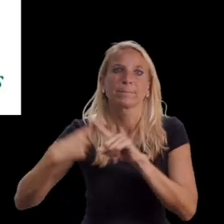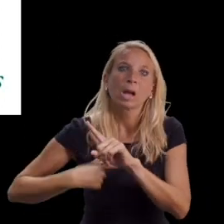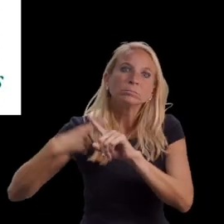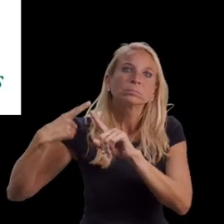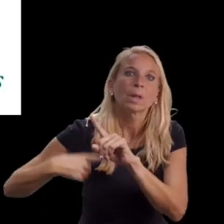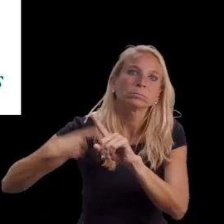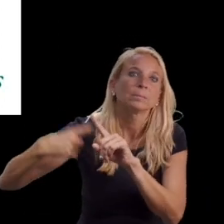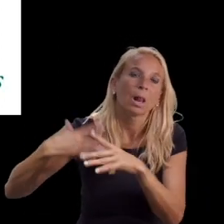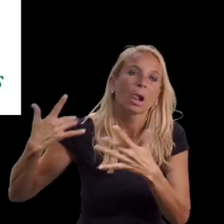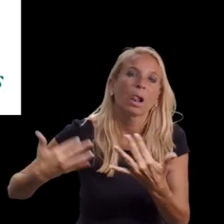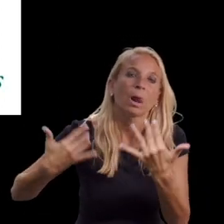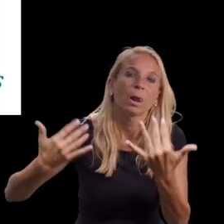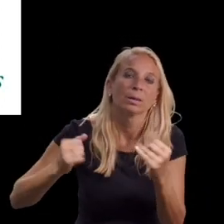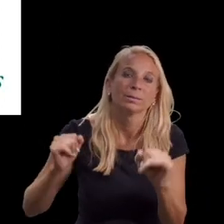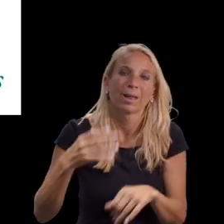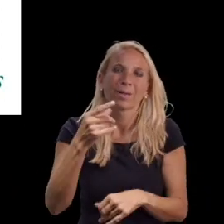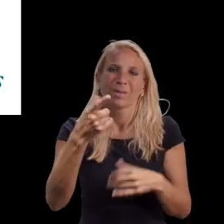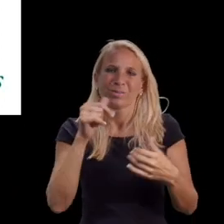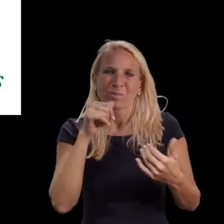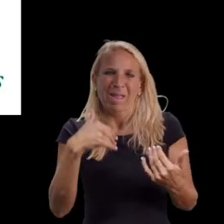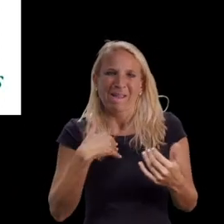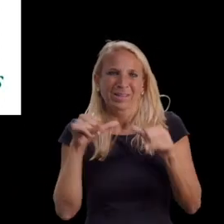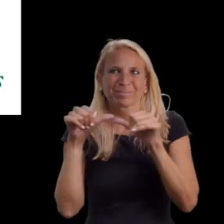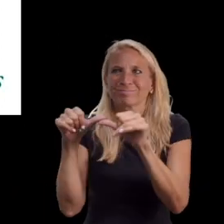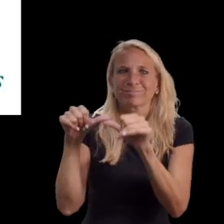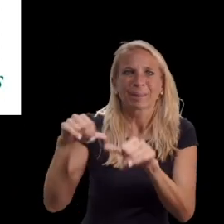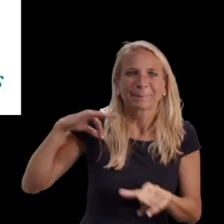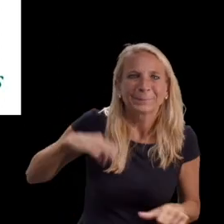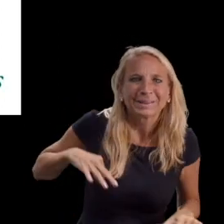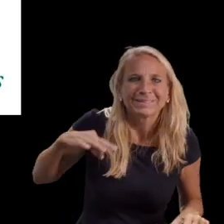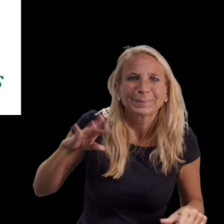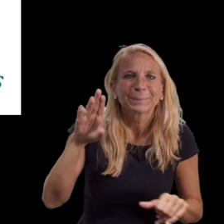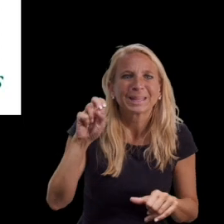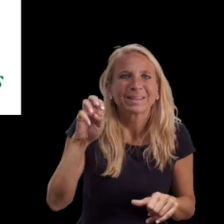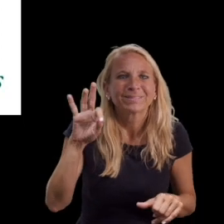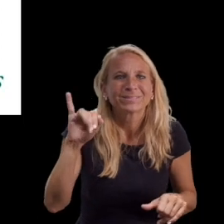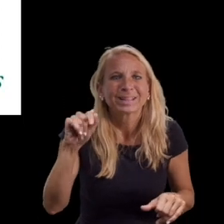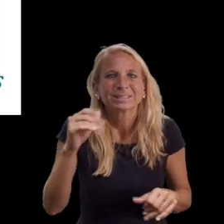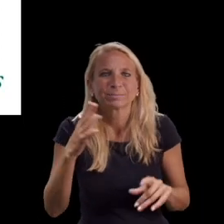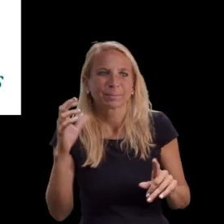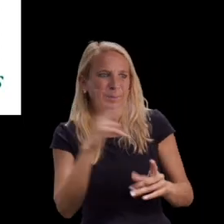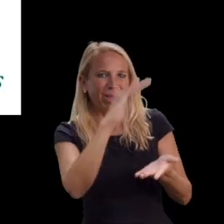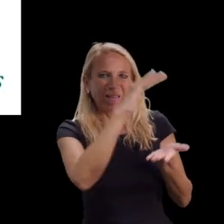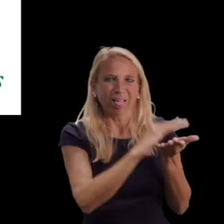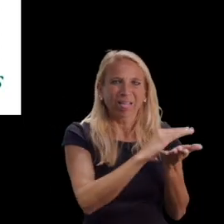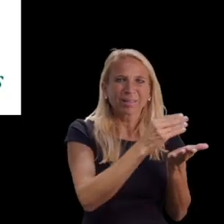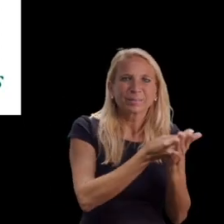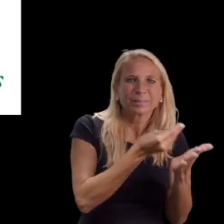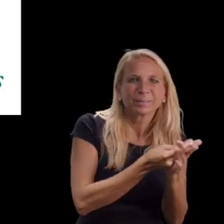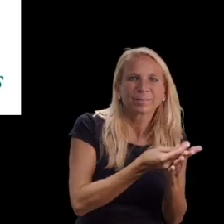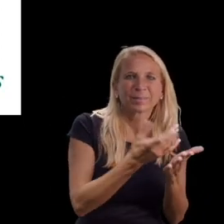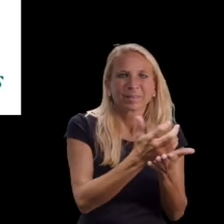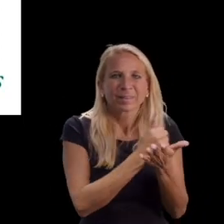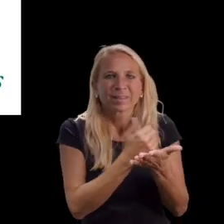And if you don't have maintained benefits, you're gonna go back to the reduced rate until the outcome of the appeal.